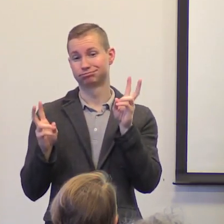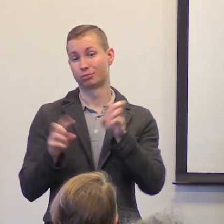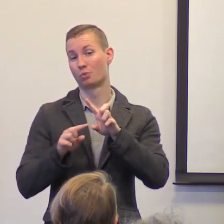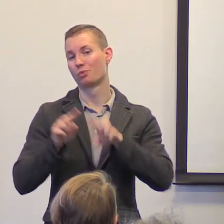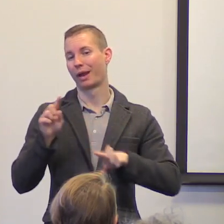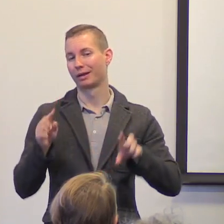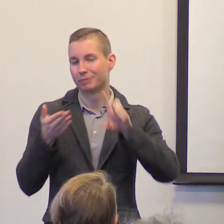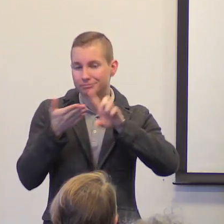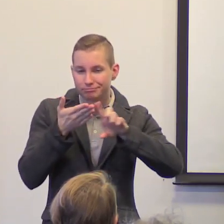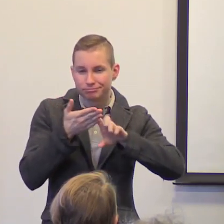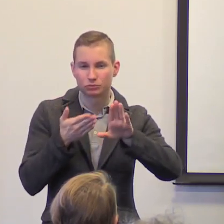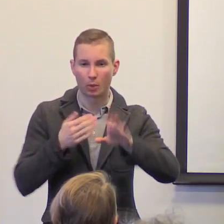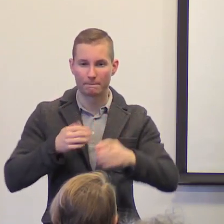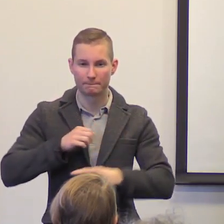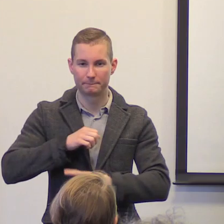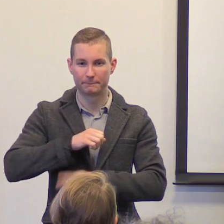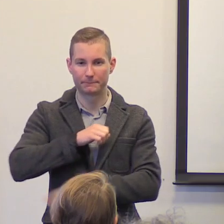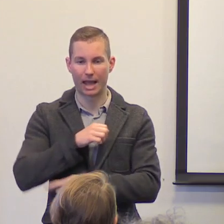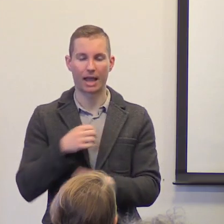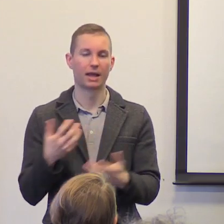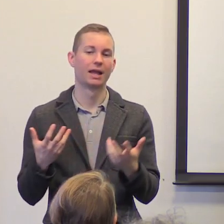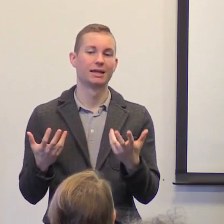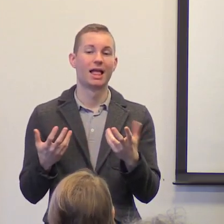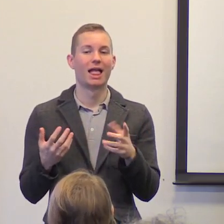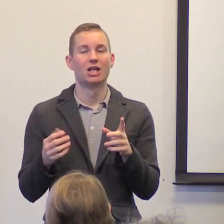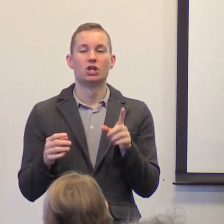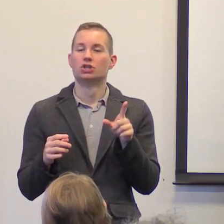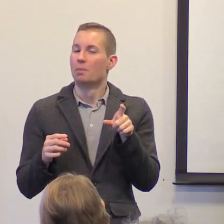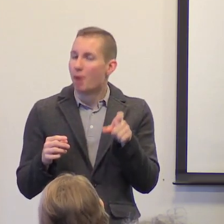And this was supposed to be an anti-terrorism measure.